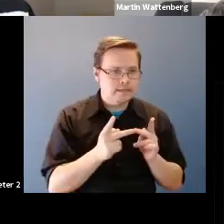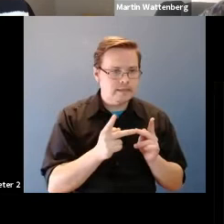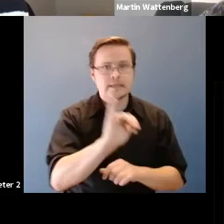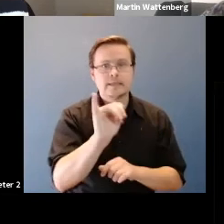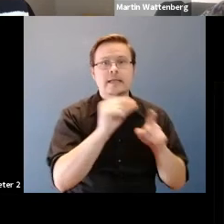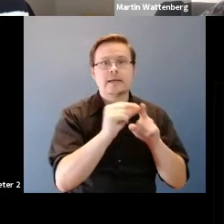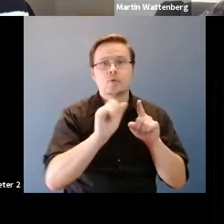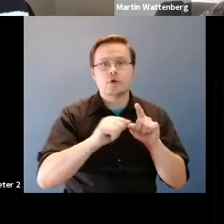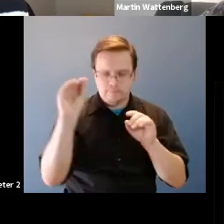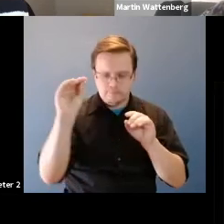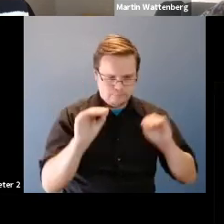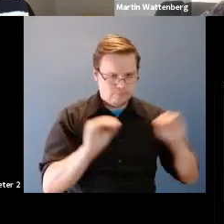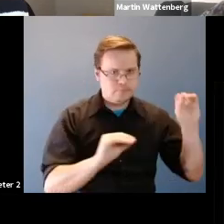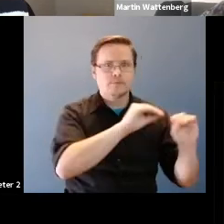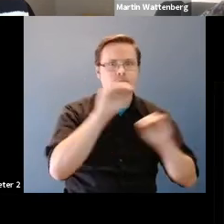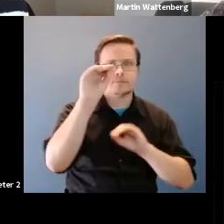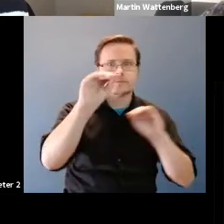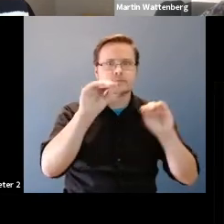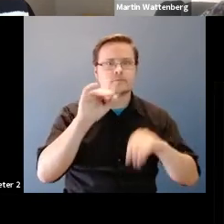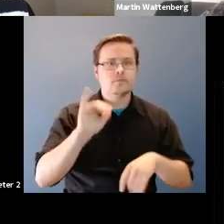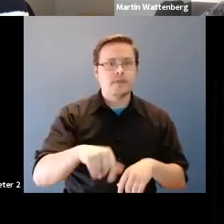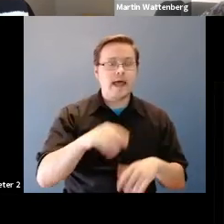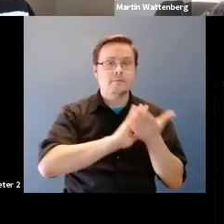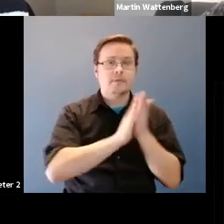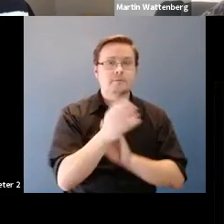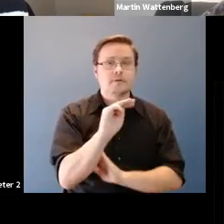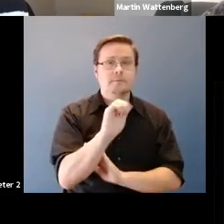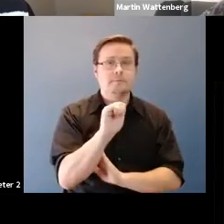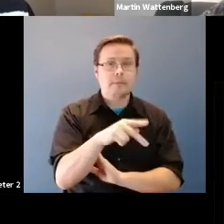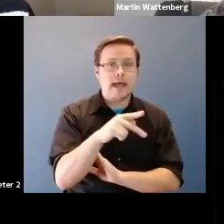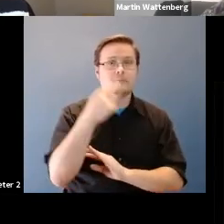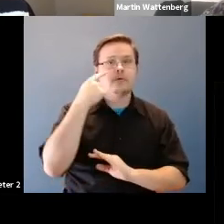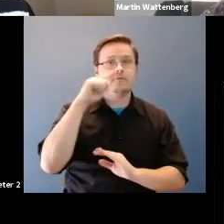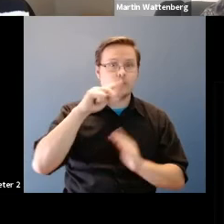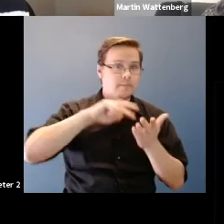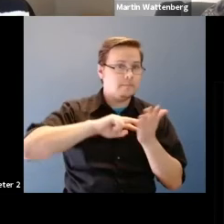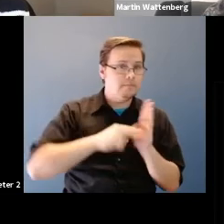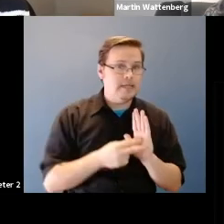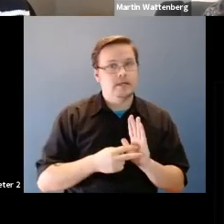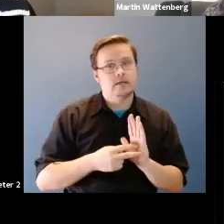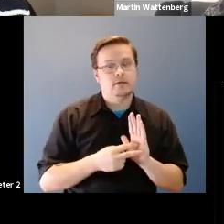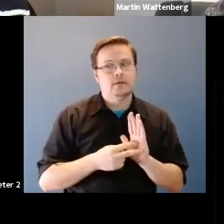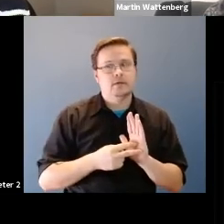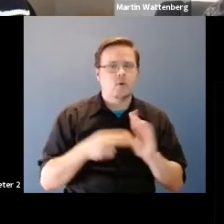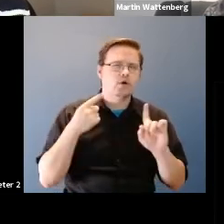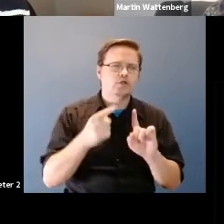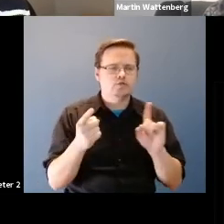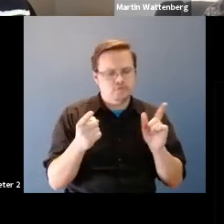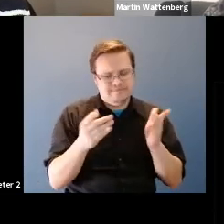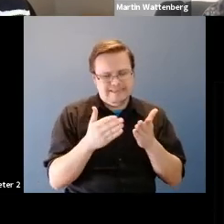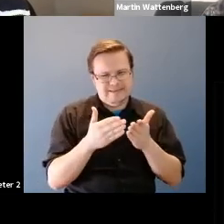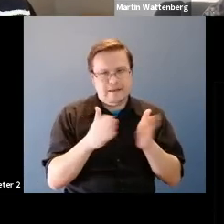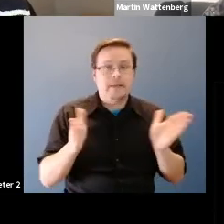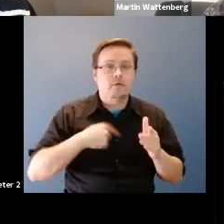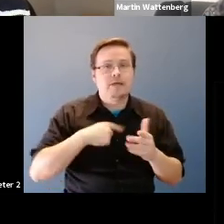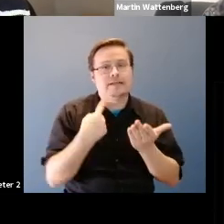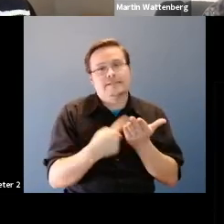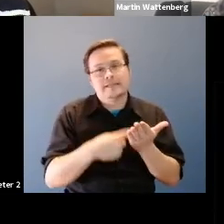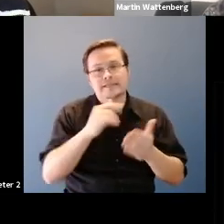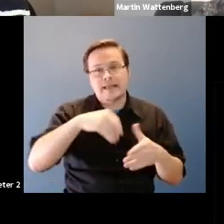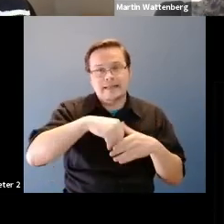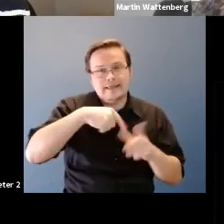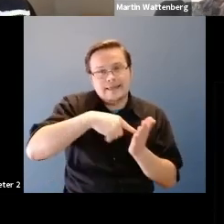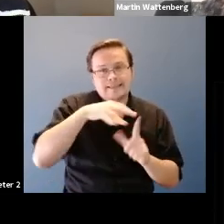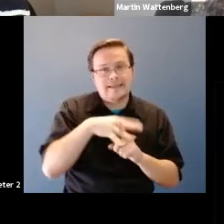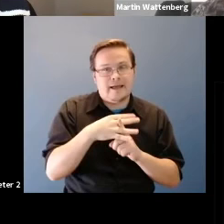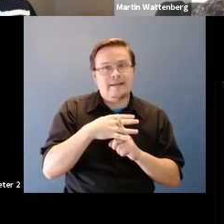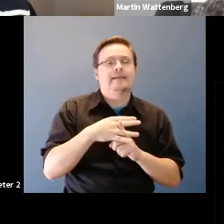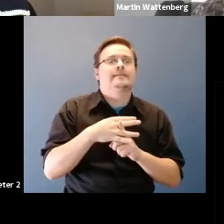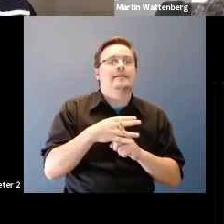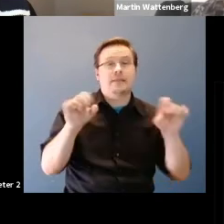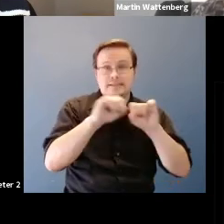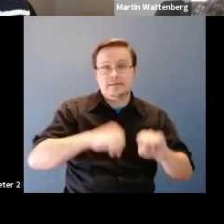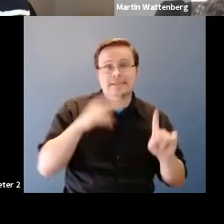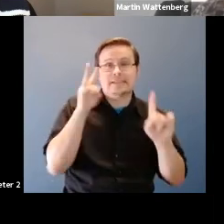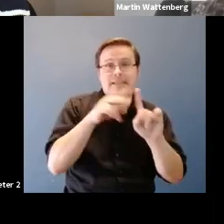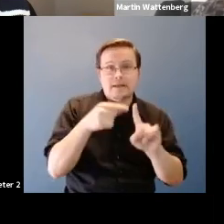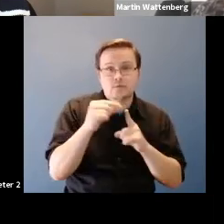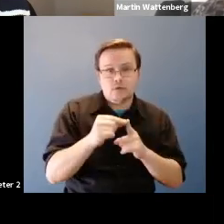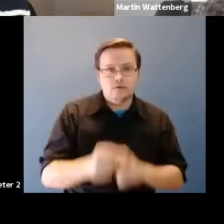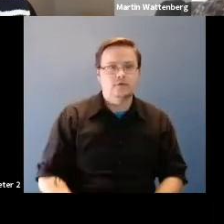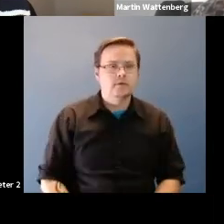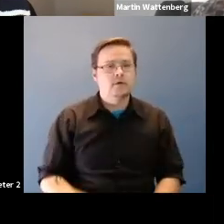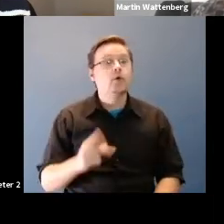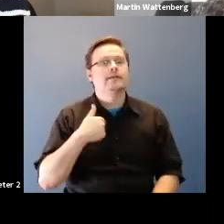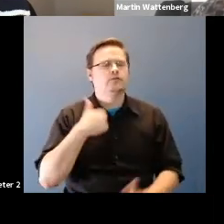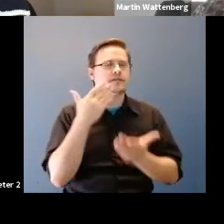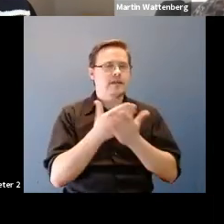Martin Wattenberg: that's actually going to end up being a map of sort of the meanings you know, to the degree that we can talk about in this context that the system is assigned okay with that, for now, if you can stop sharing and I will share again.